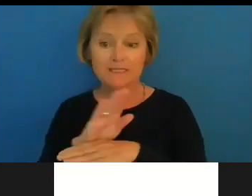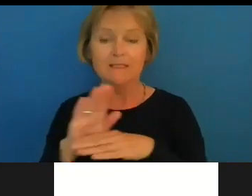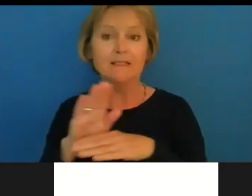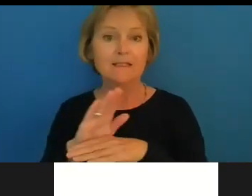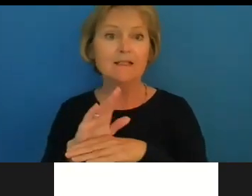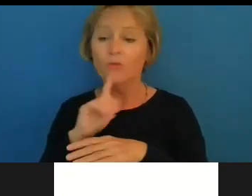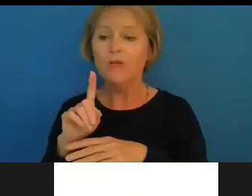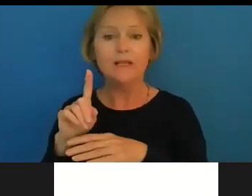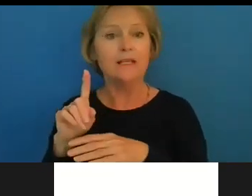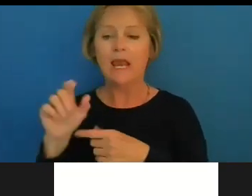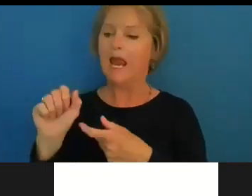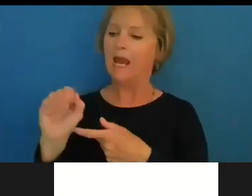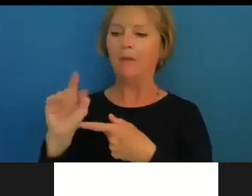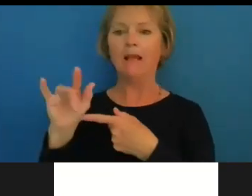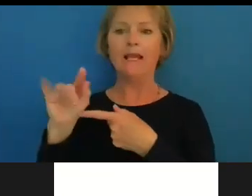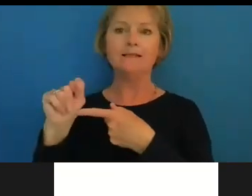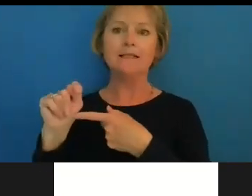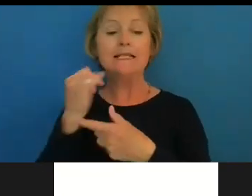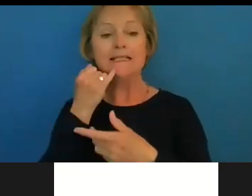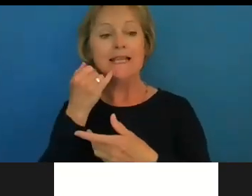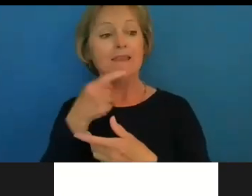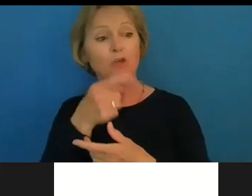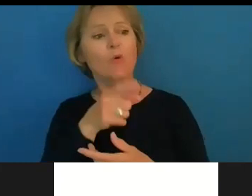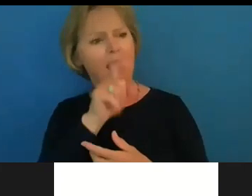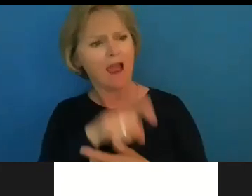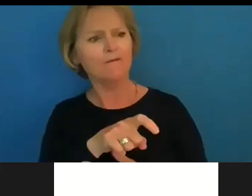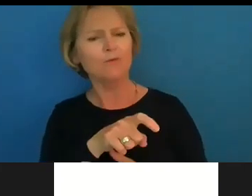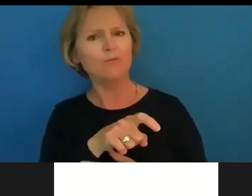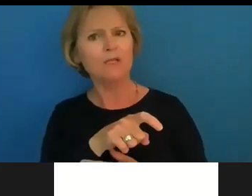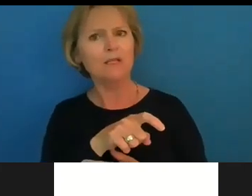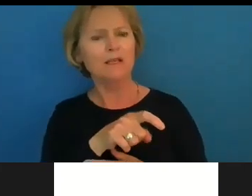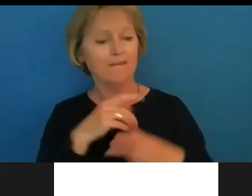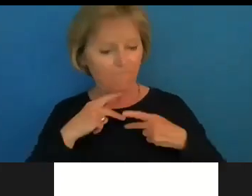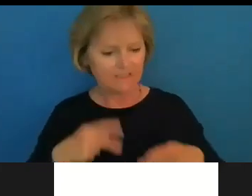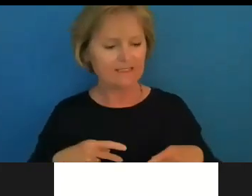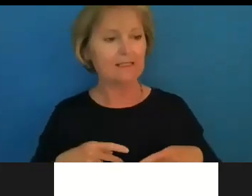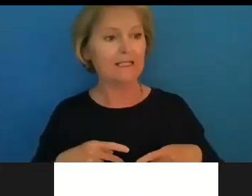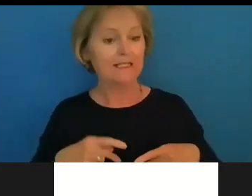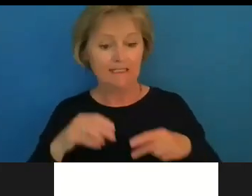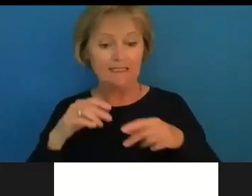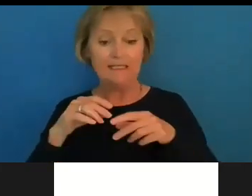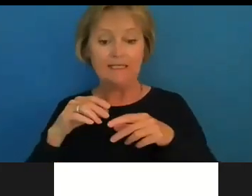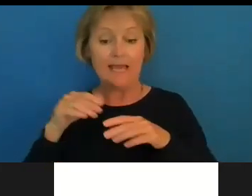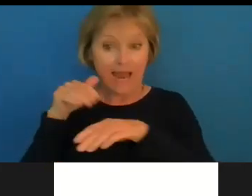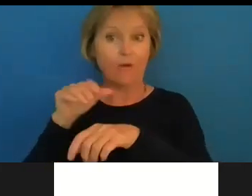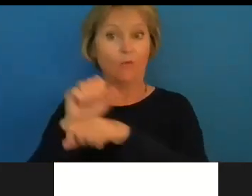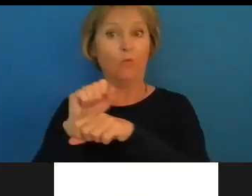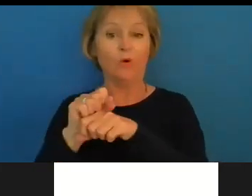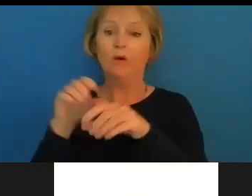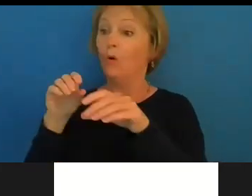Saying that you have to be physically present in a classroom